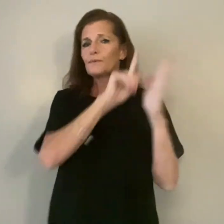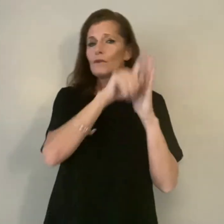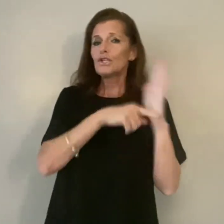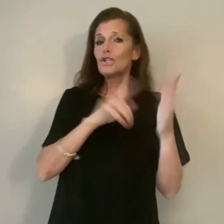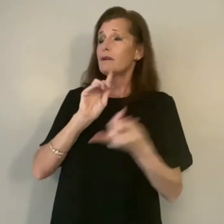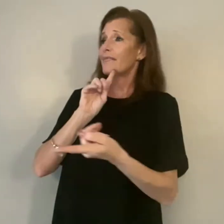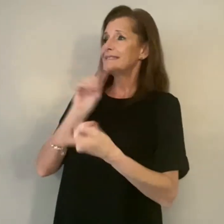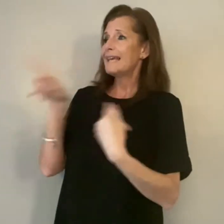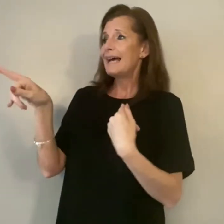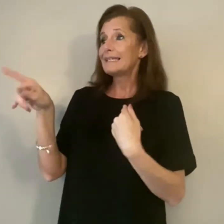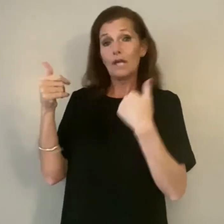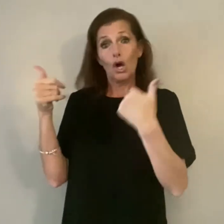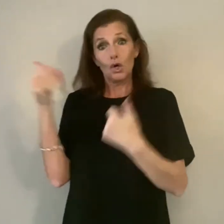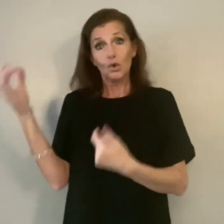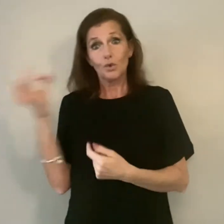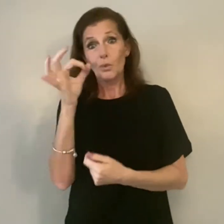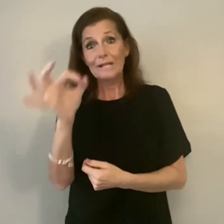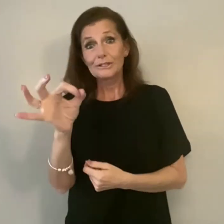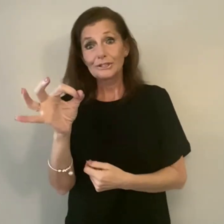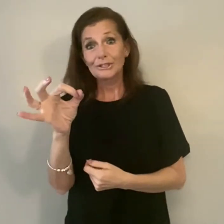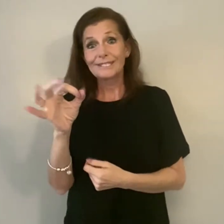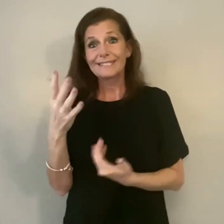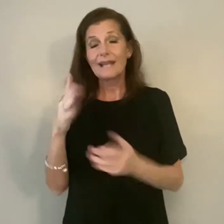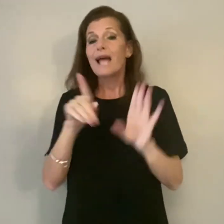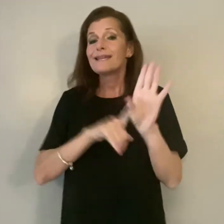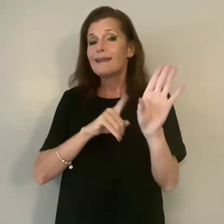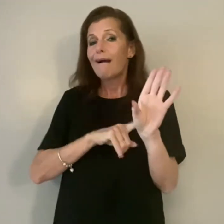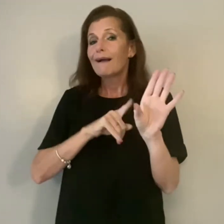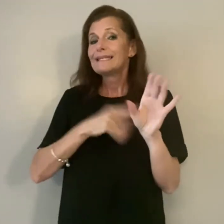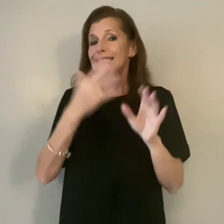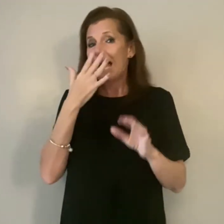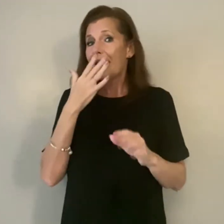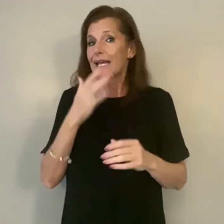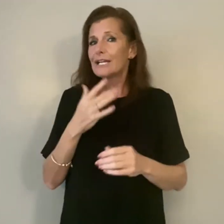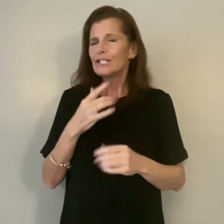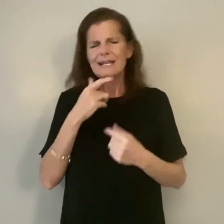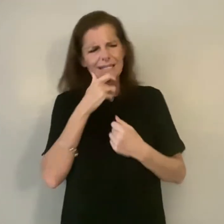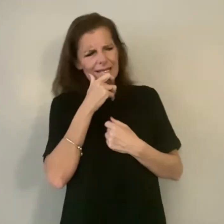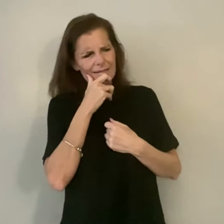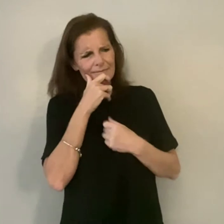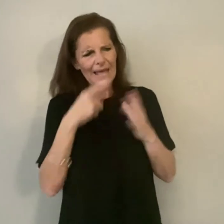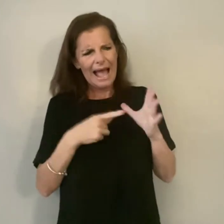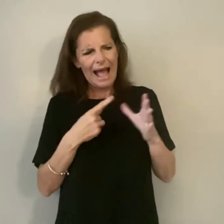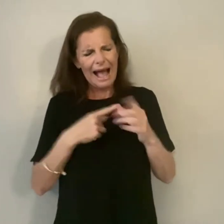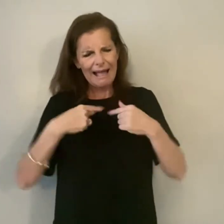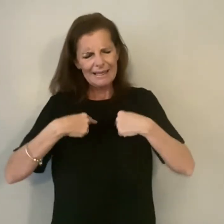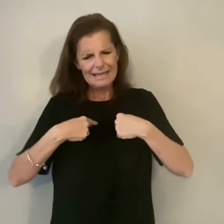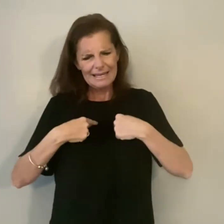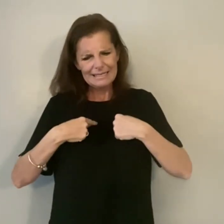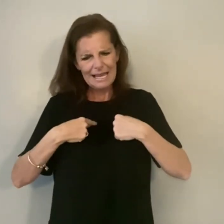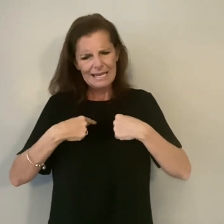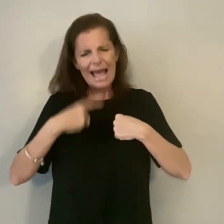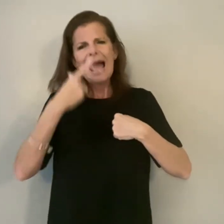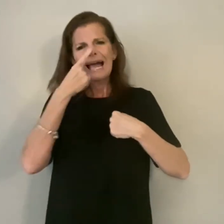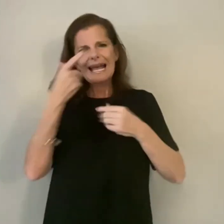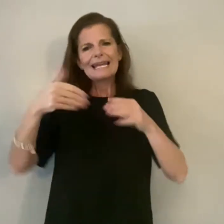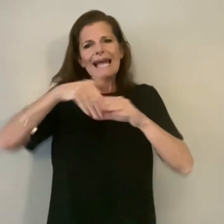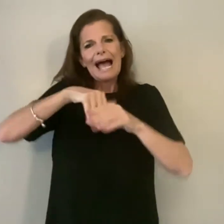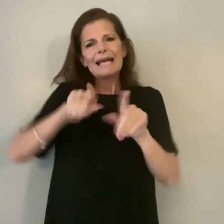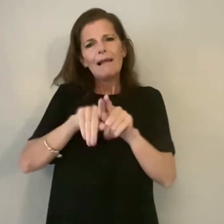Honest, I don't know the answer to that question. I think it's a good question as to what the youngest age is. Yeah. I... so they could potentially be on the board